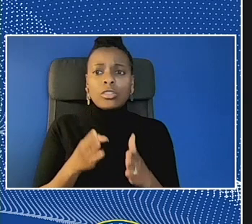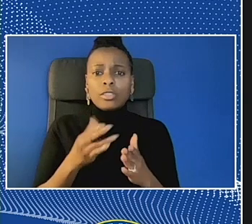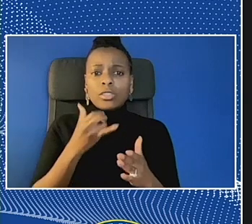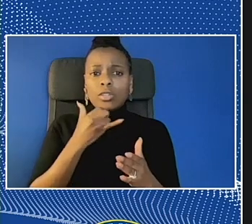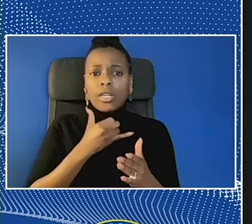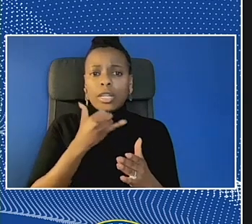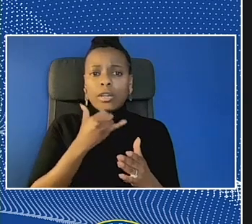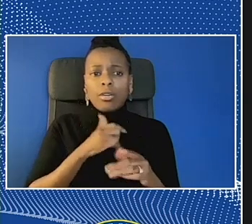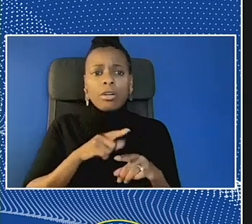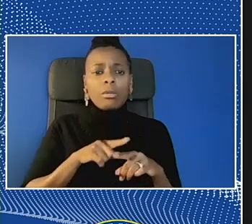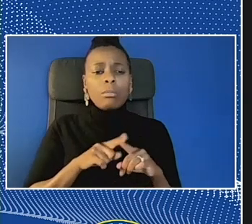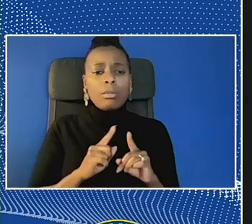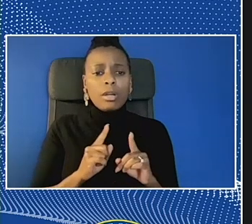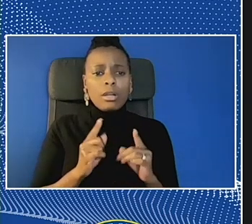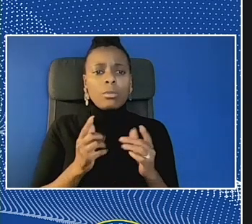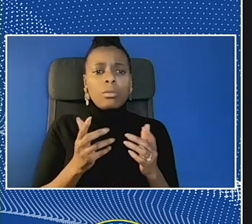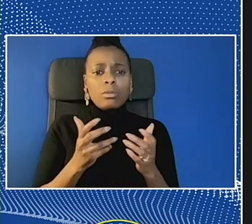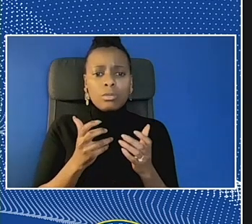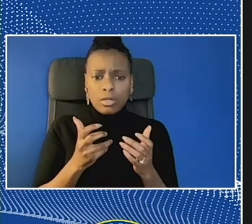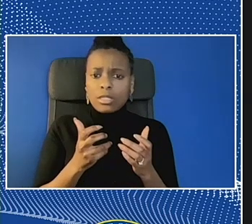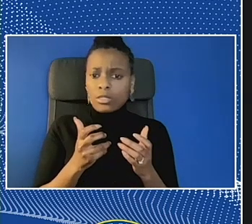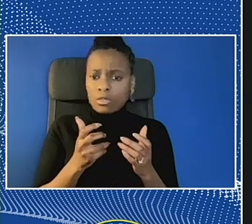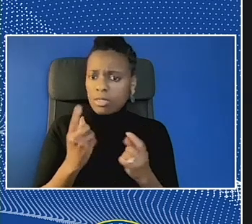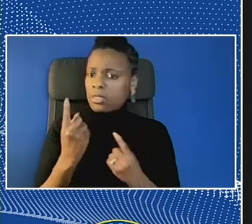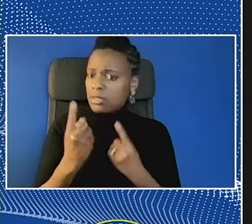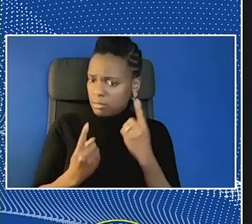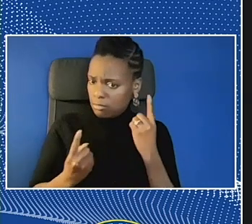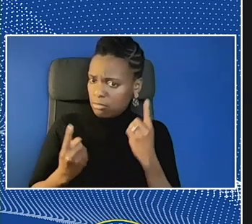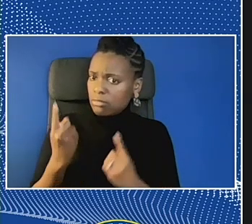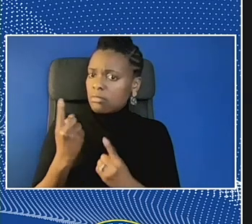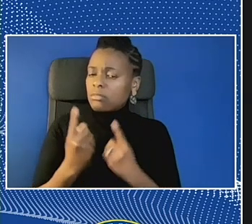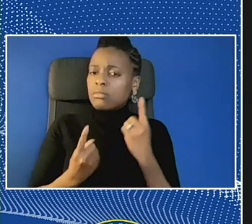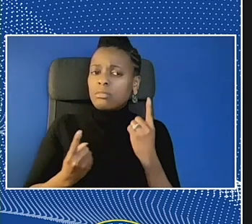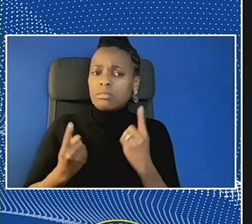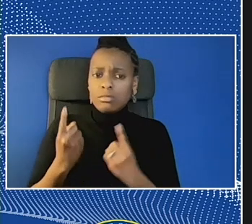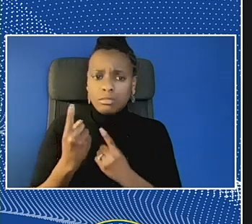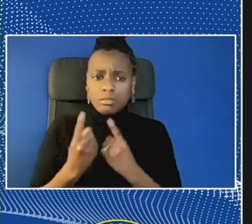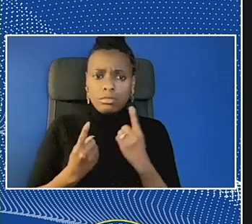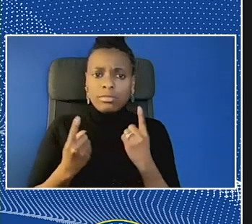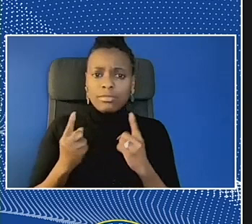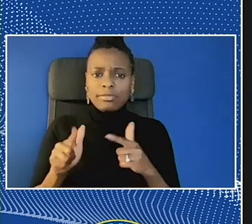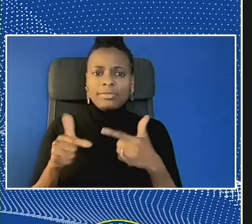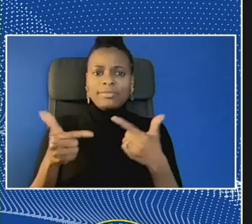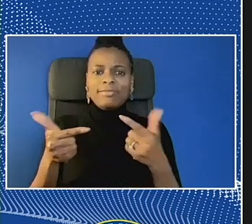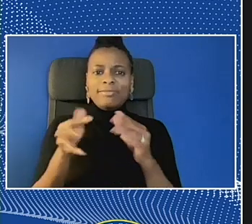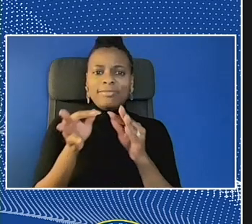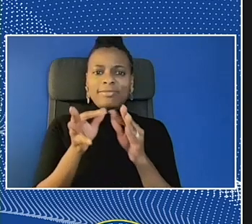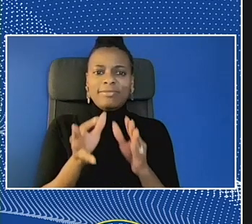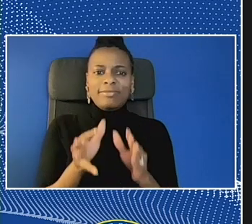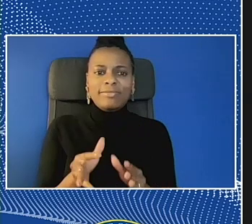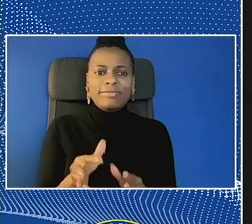would want that to be taken into consideration for hardship.